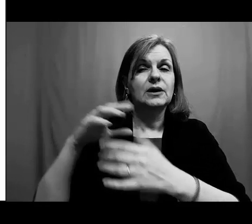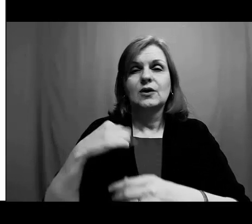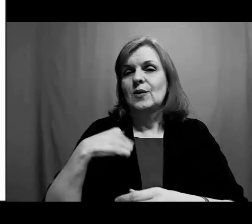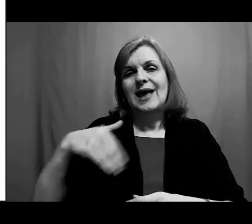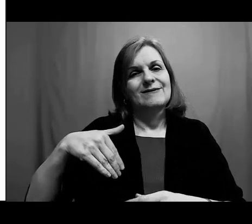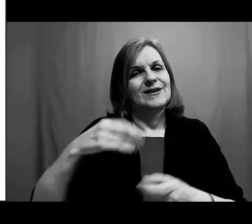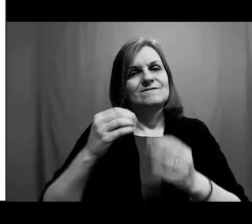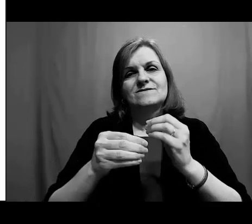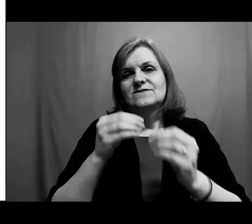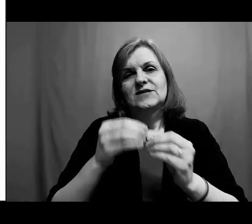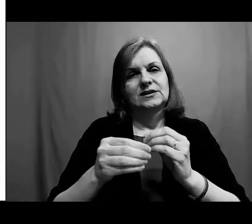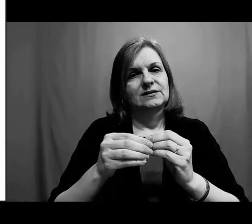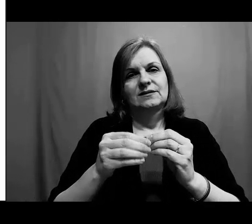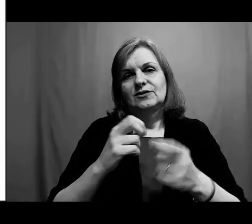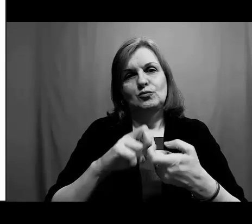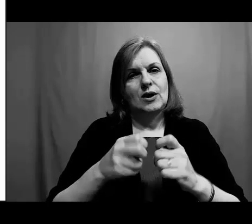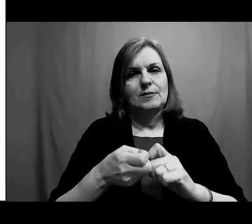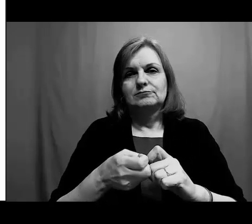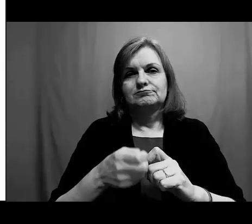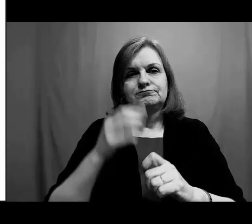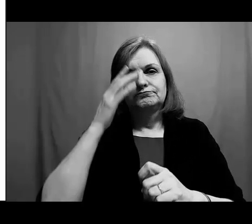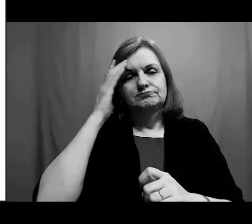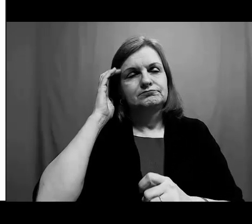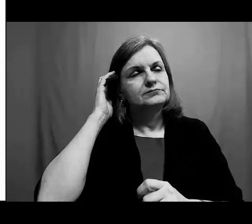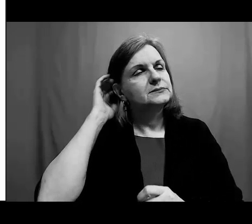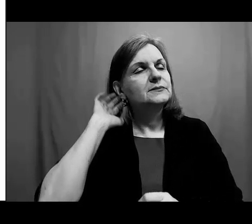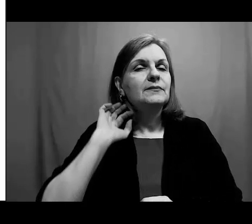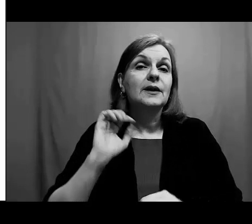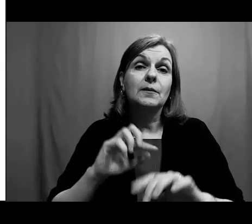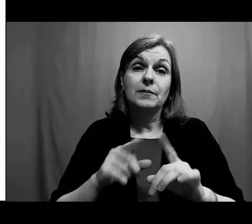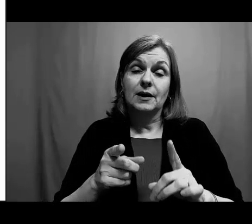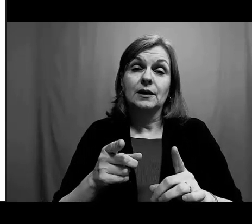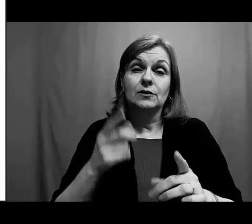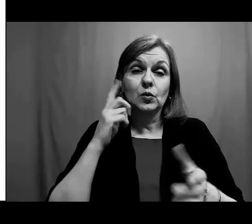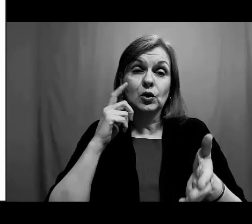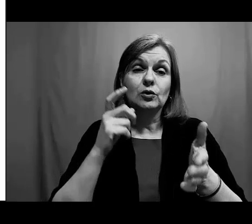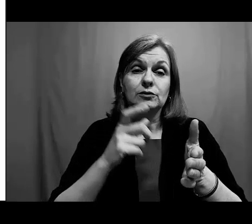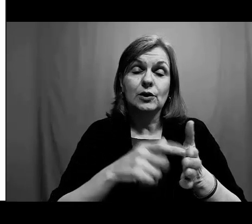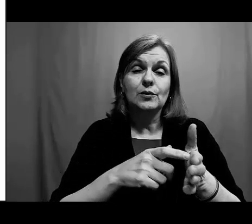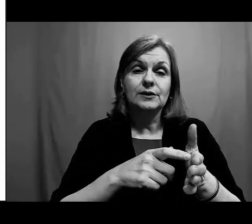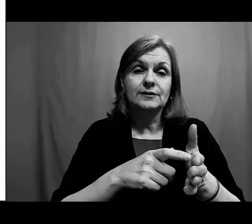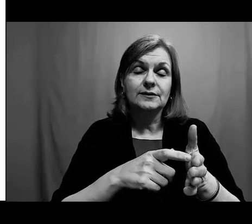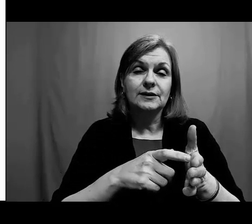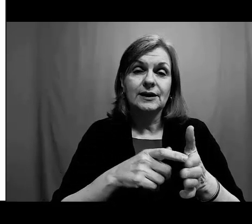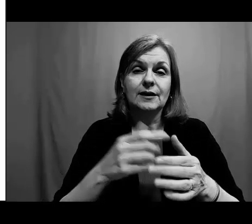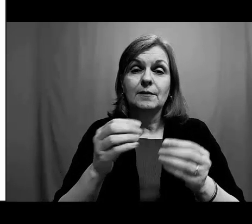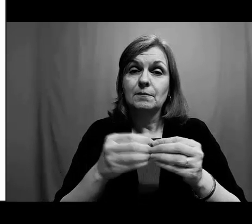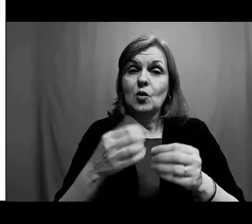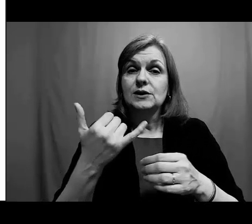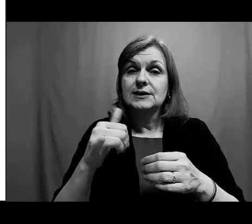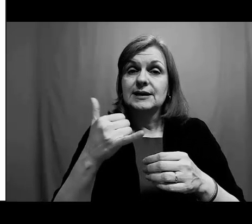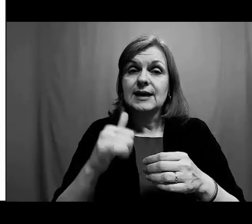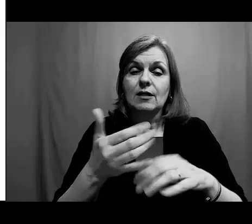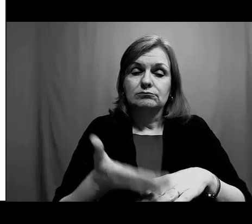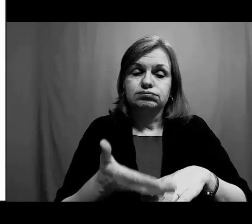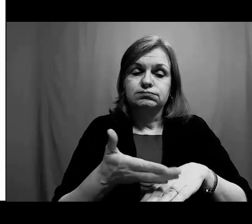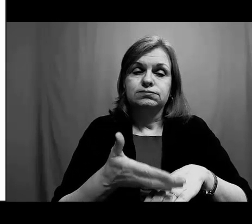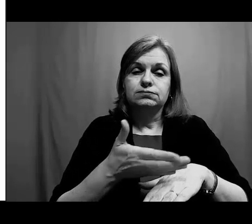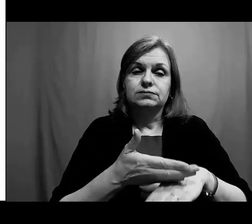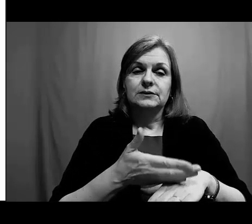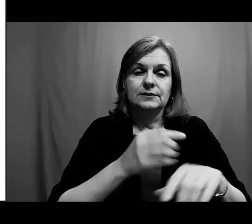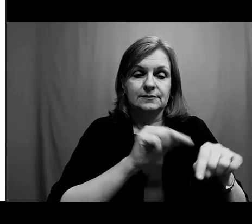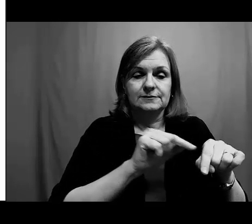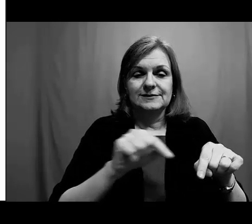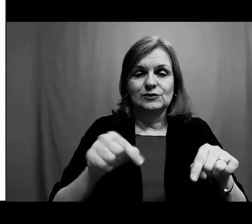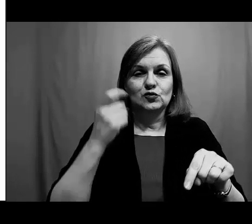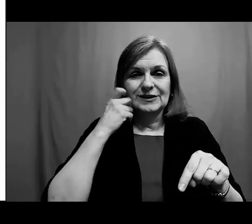fixed the problem -- the idea that we are getting some additional yellow down here in the southern hemisphere